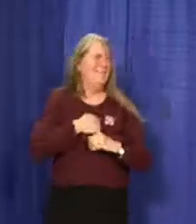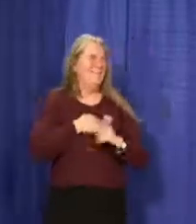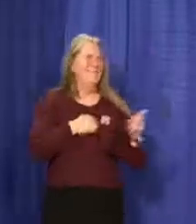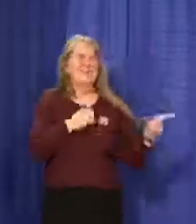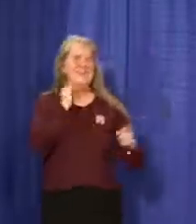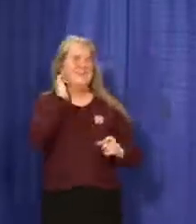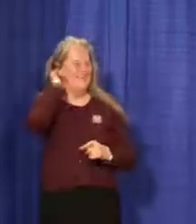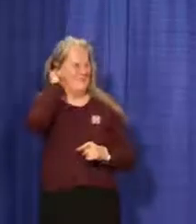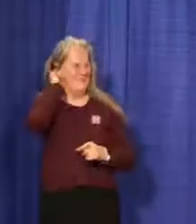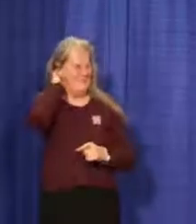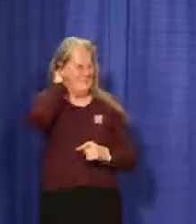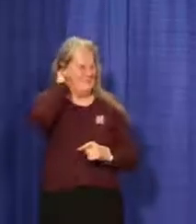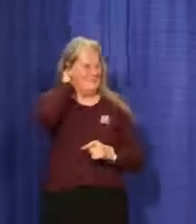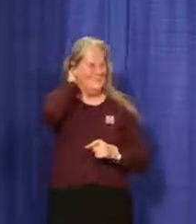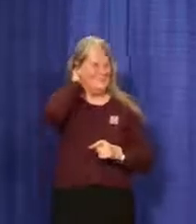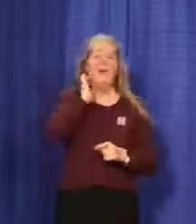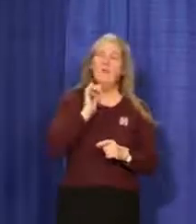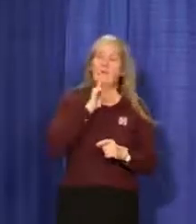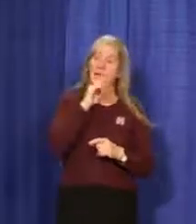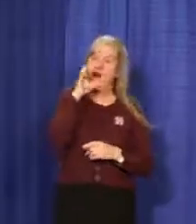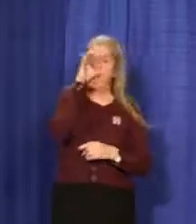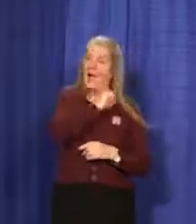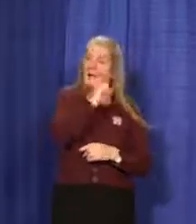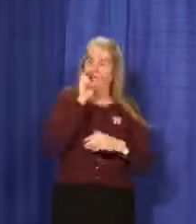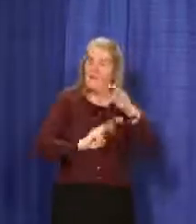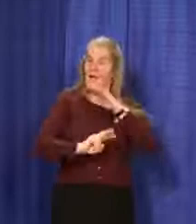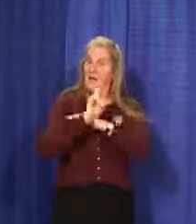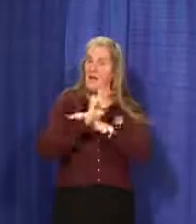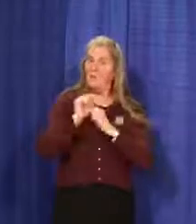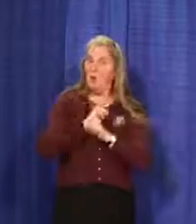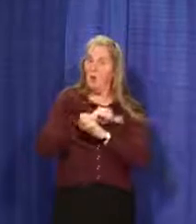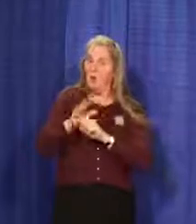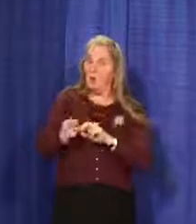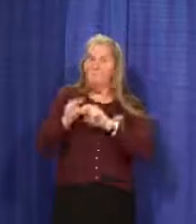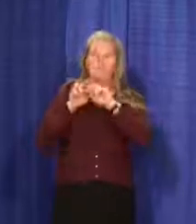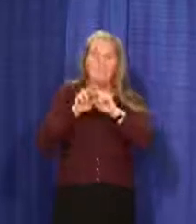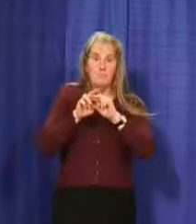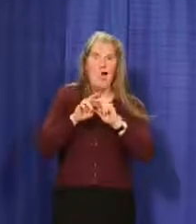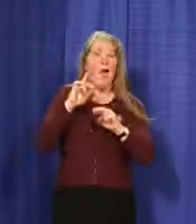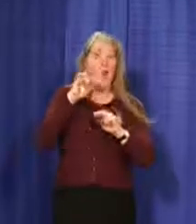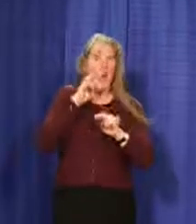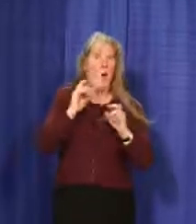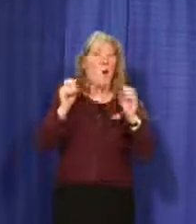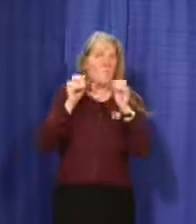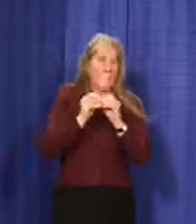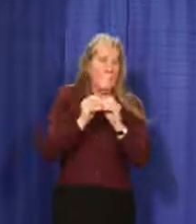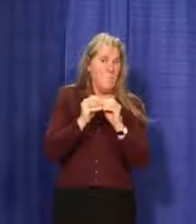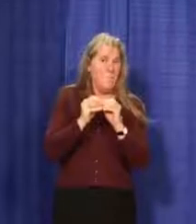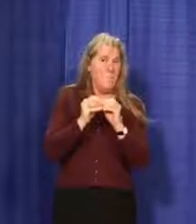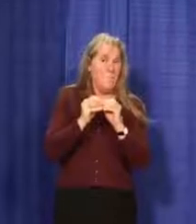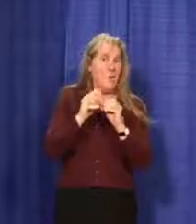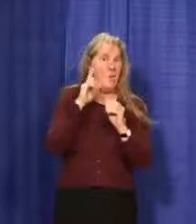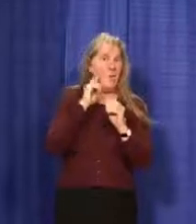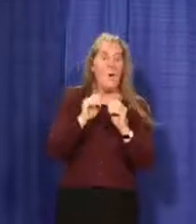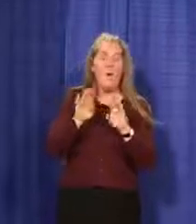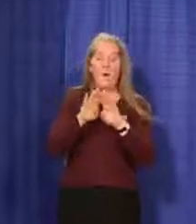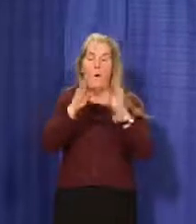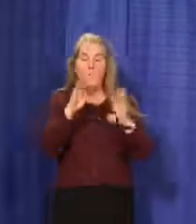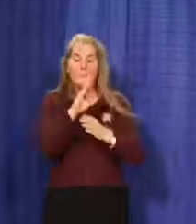I will slow down. I anticipated more cases in fact as a result of the opening to